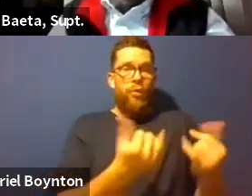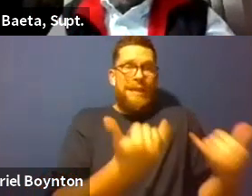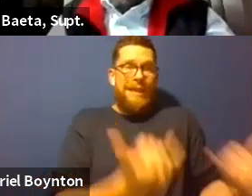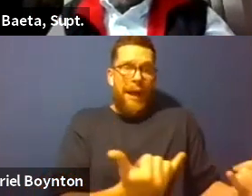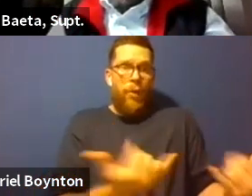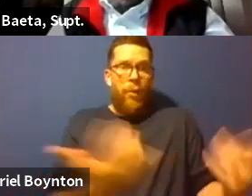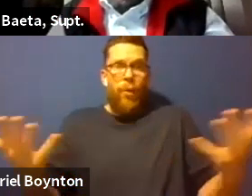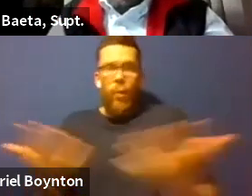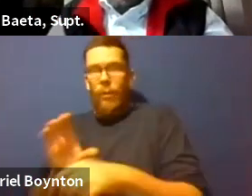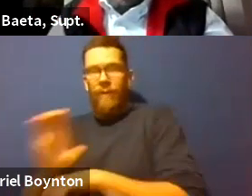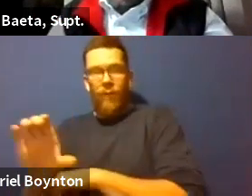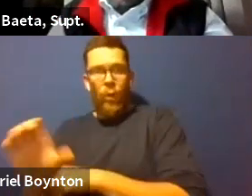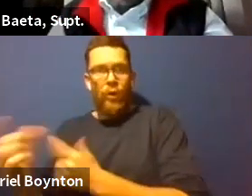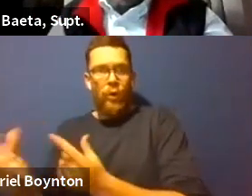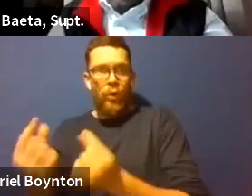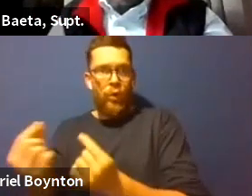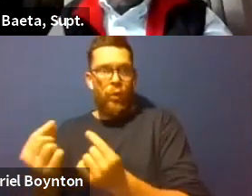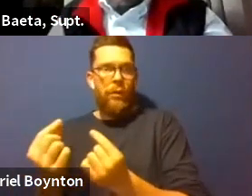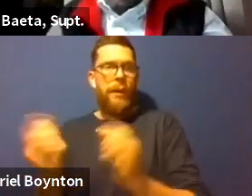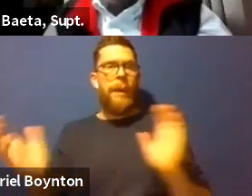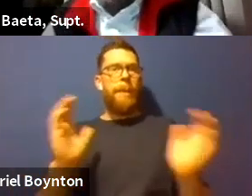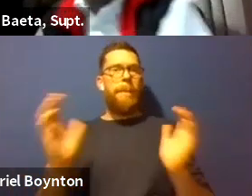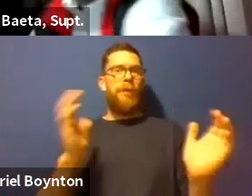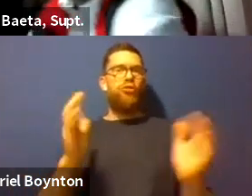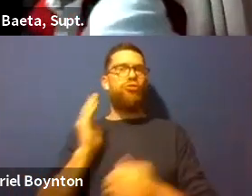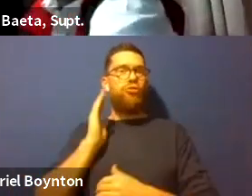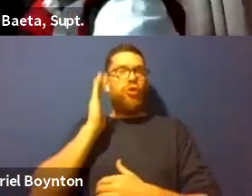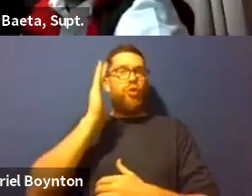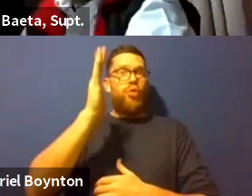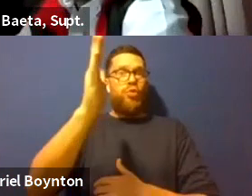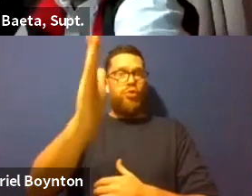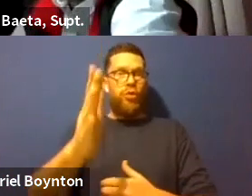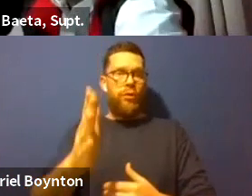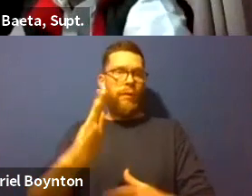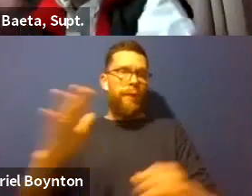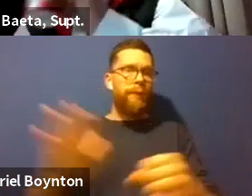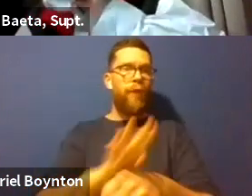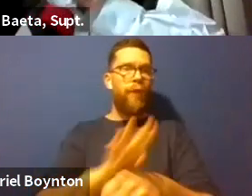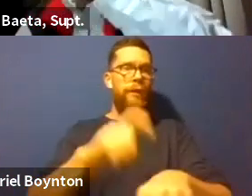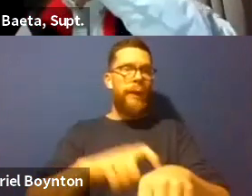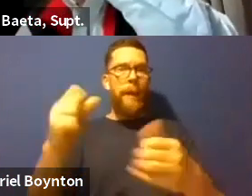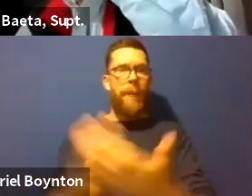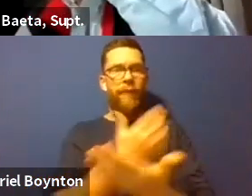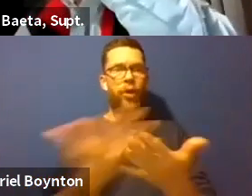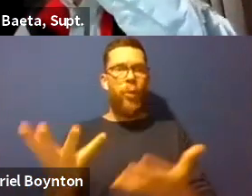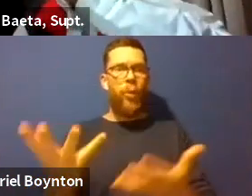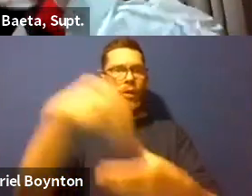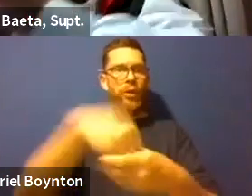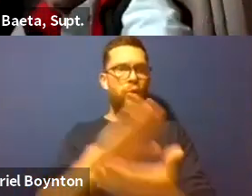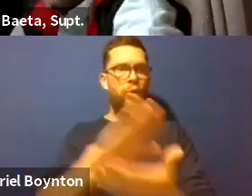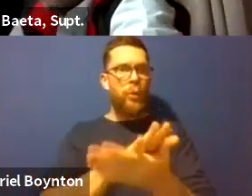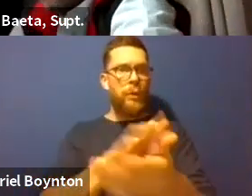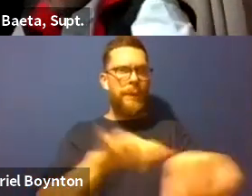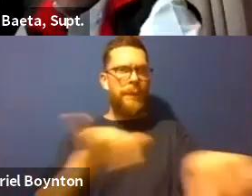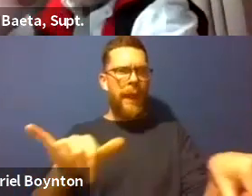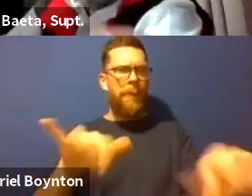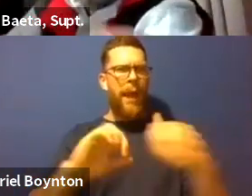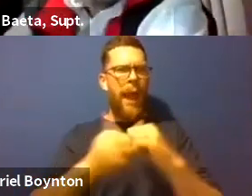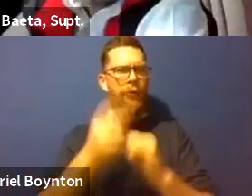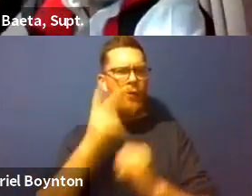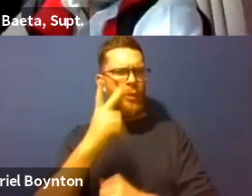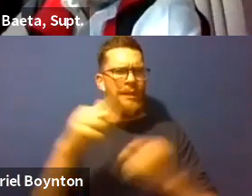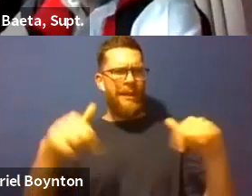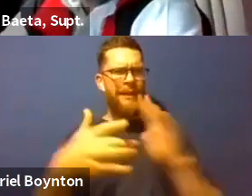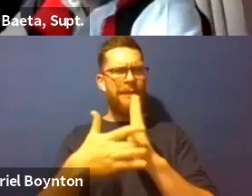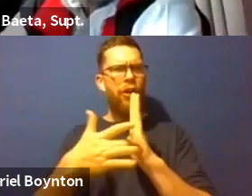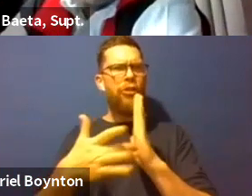Deniz Savas: You know, some time when we actually are going back to a full time everybody's in school. You know, how do you, how do you perceive or how do you see this technology helping us in a normal world and do the normal